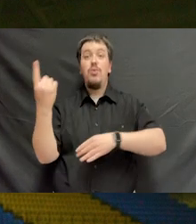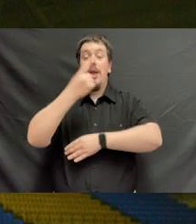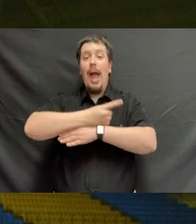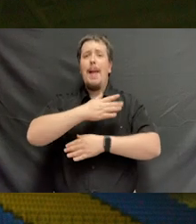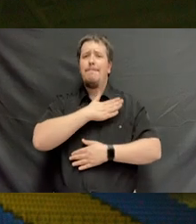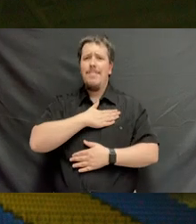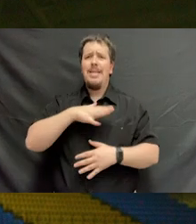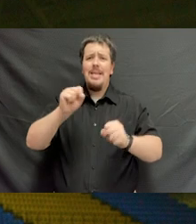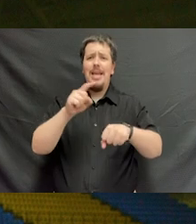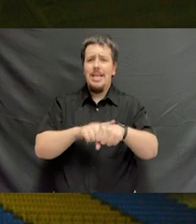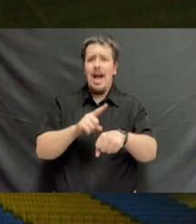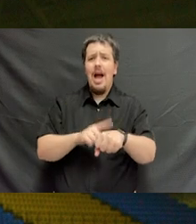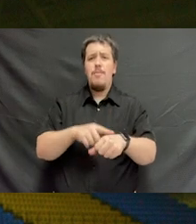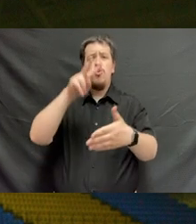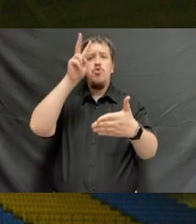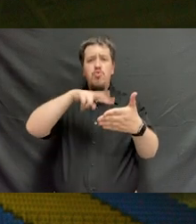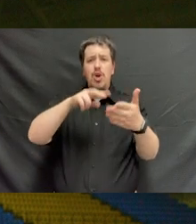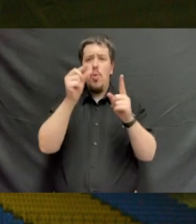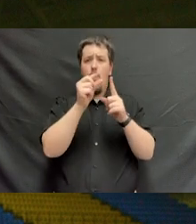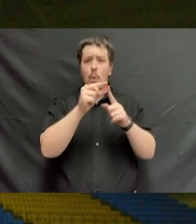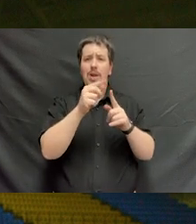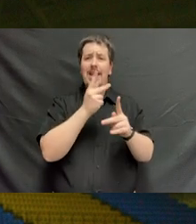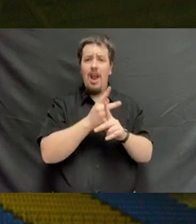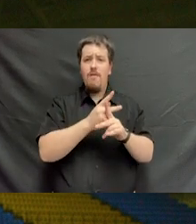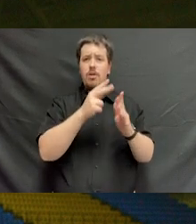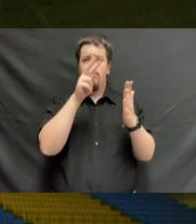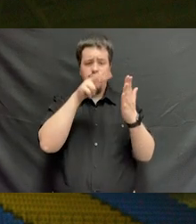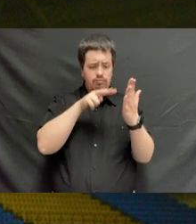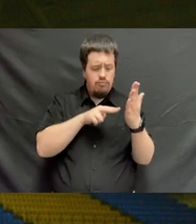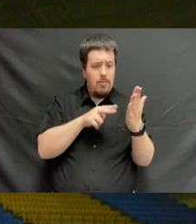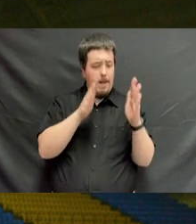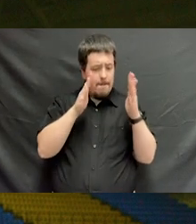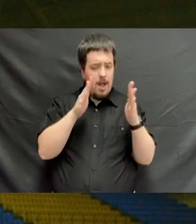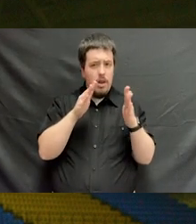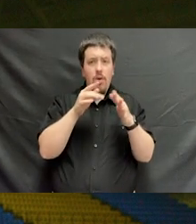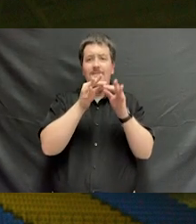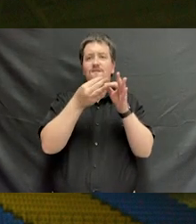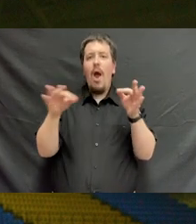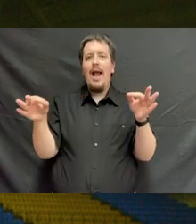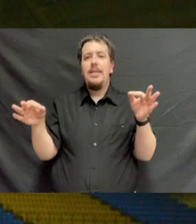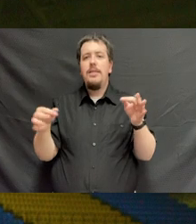please take time to read the text on your diploma carefully, paying attention to the following phrase: